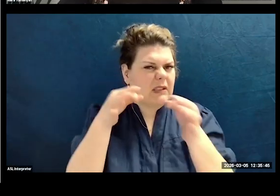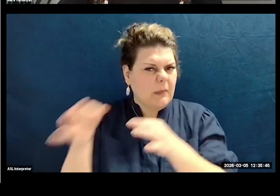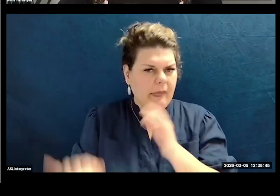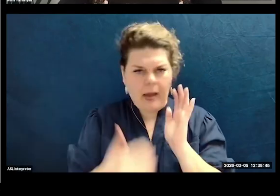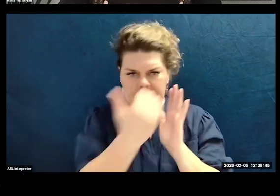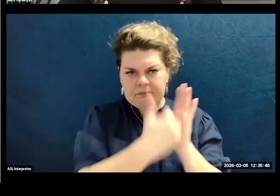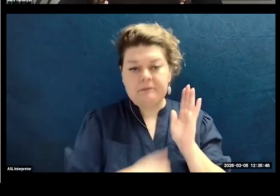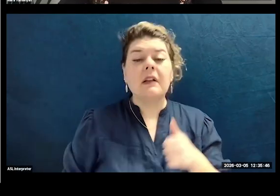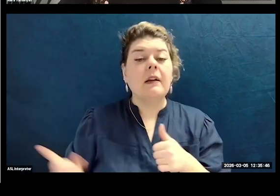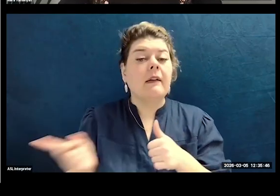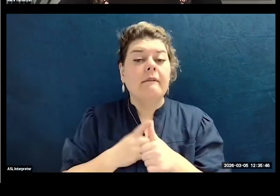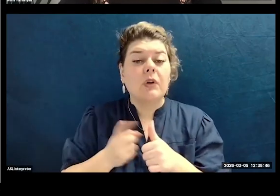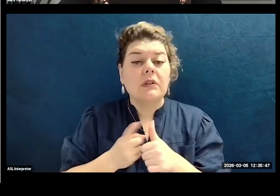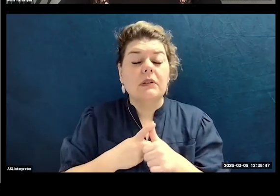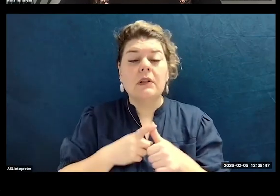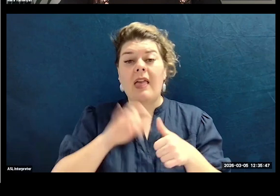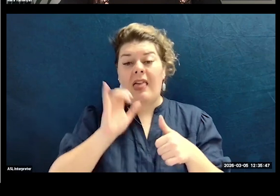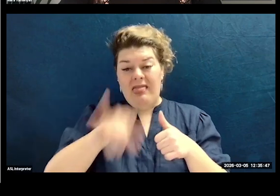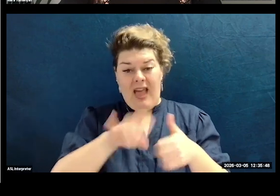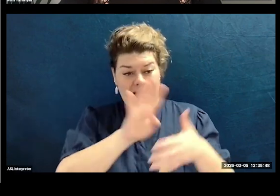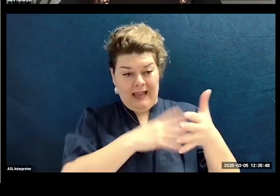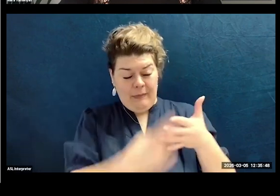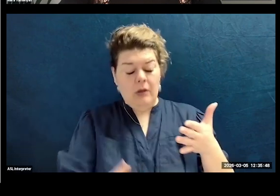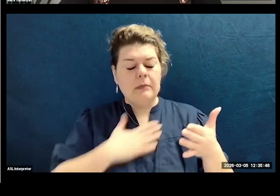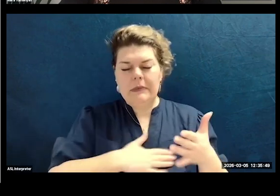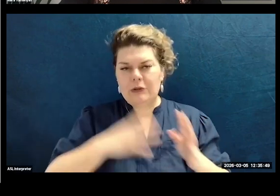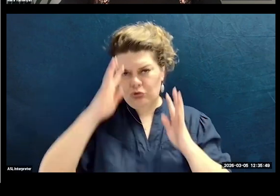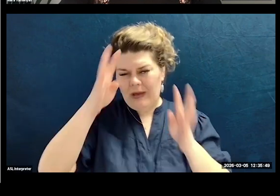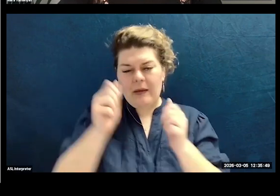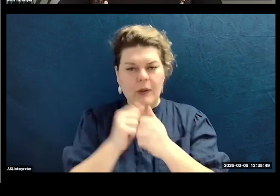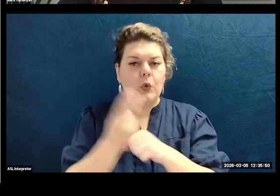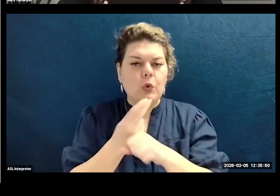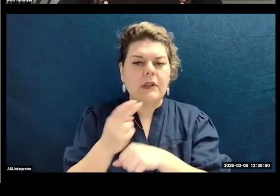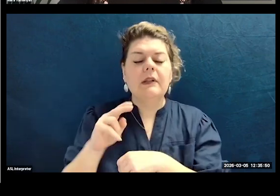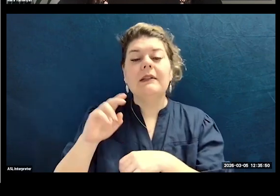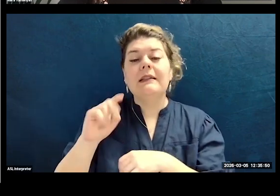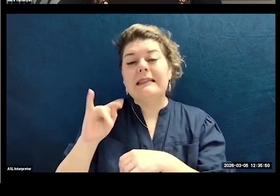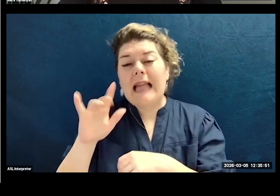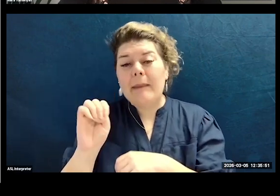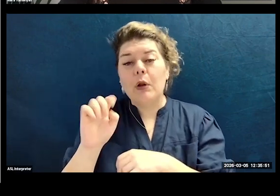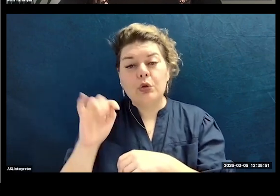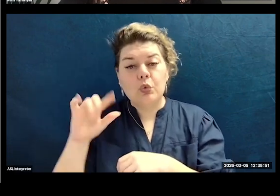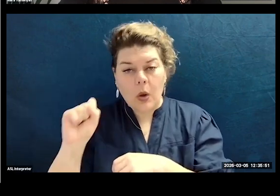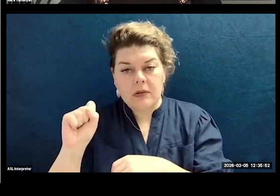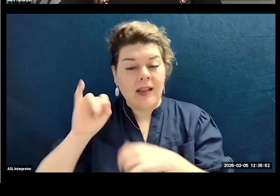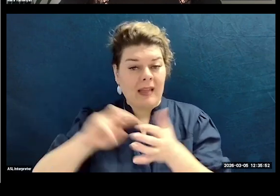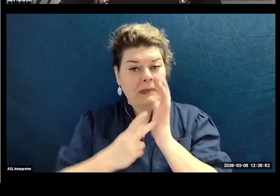First, always create tables using built-in table tools so that assistive technology can read